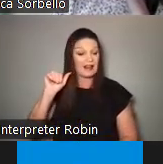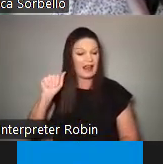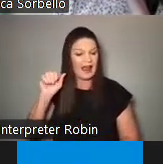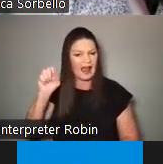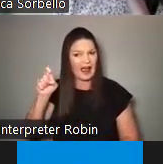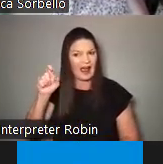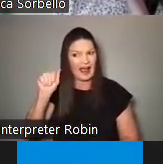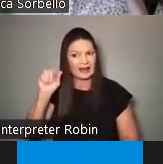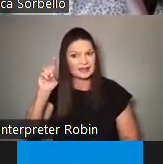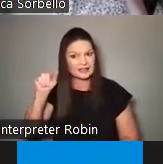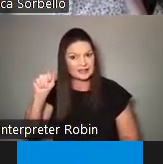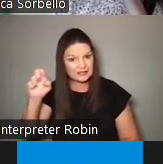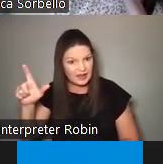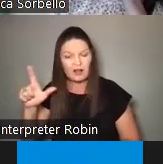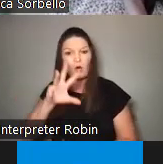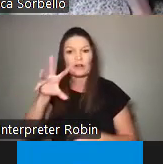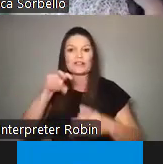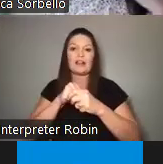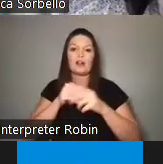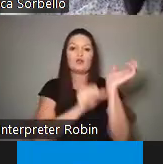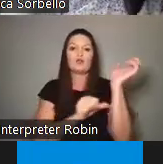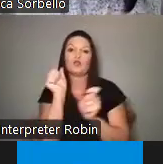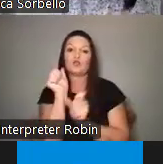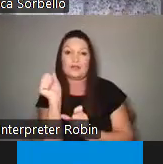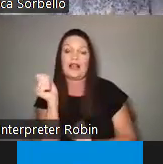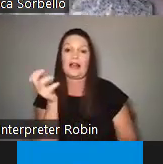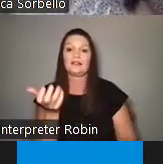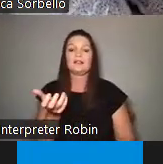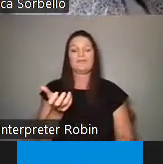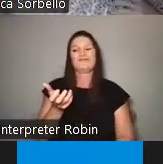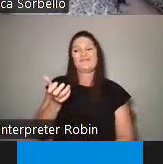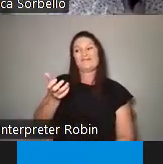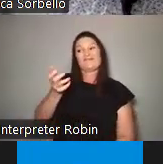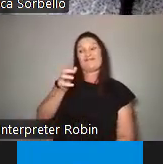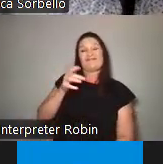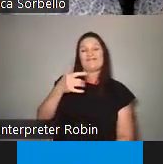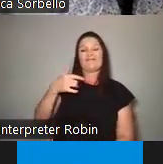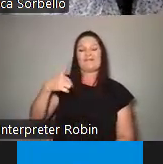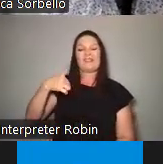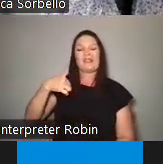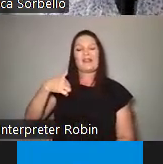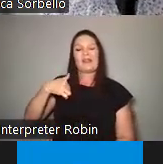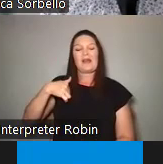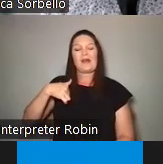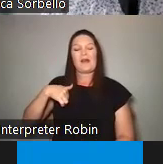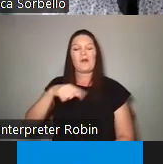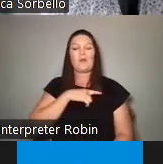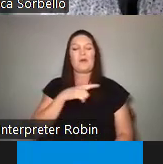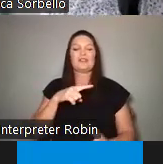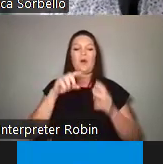break down. Most of them, again I don't have the exact number, but a majority of them would be accidental overdoses.